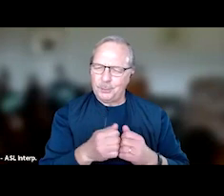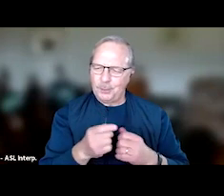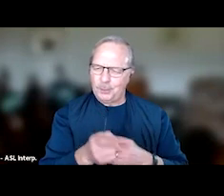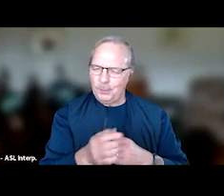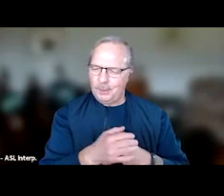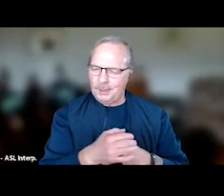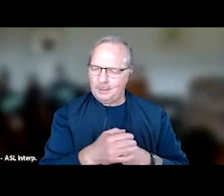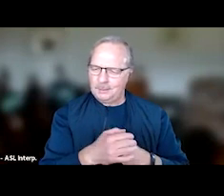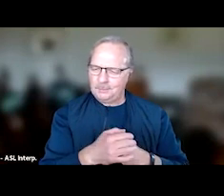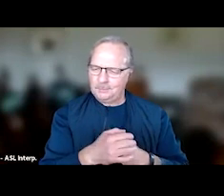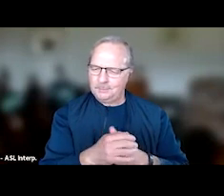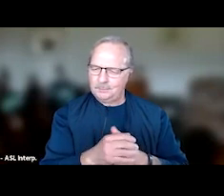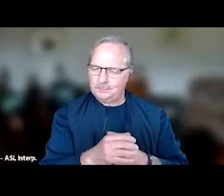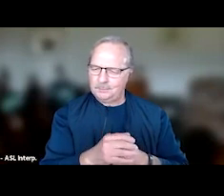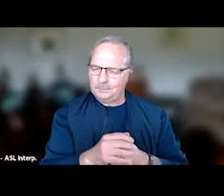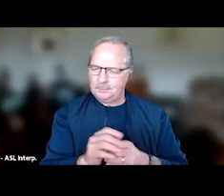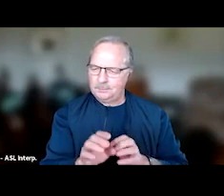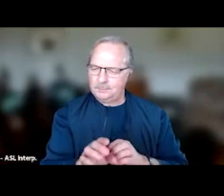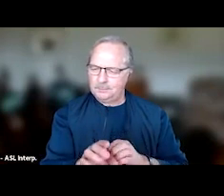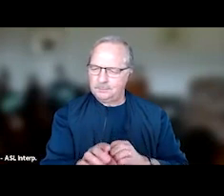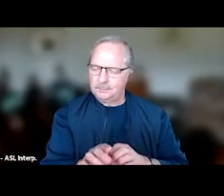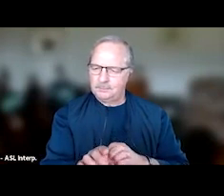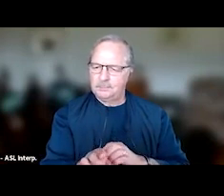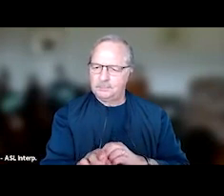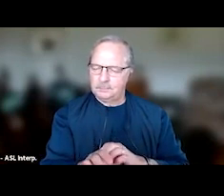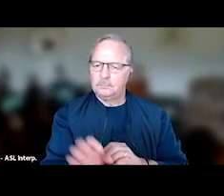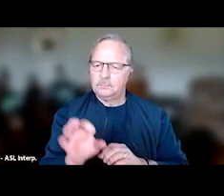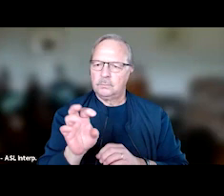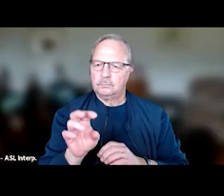[Jen] Yeah, I am not able to see that answers,